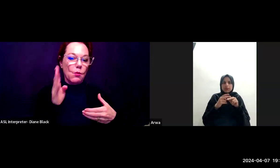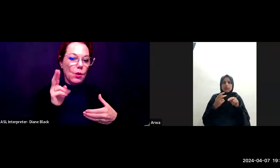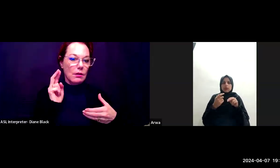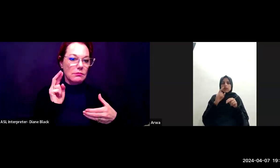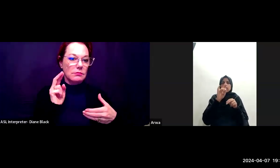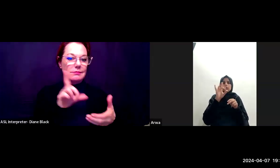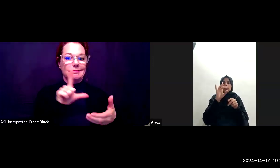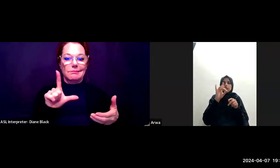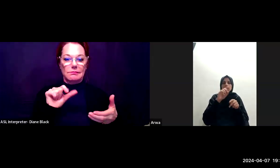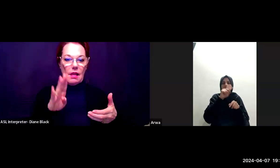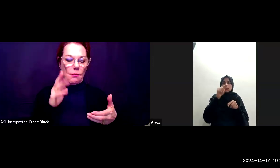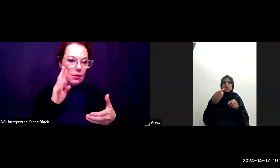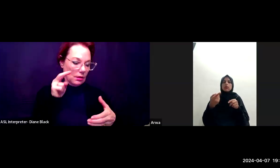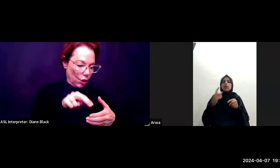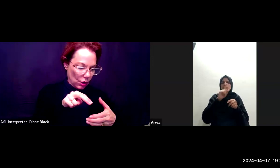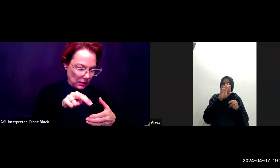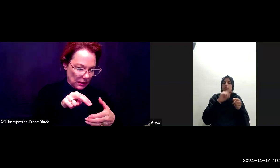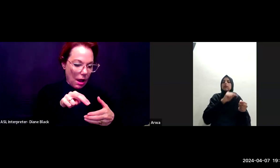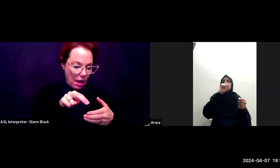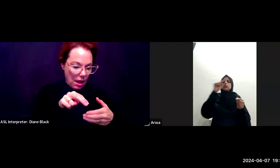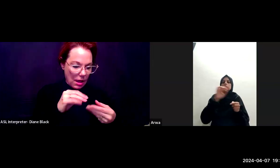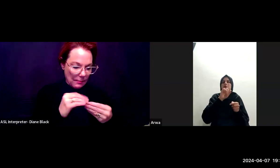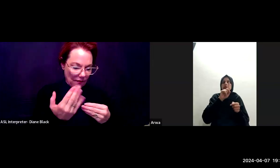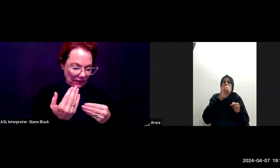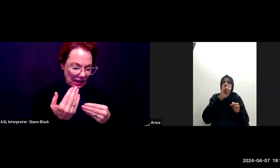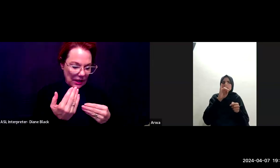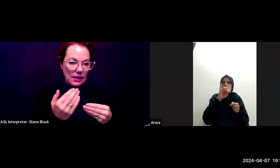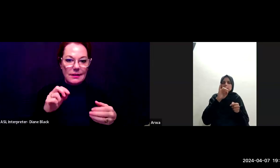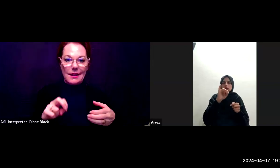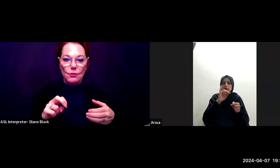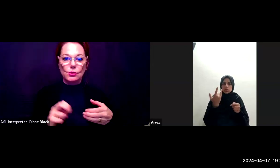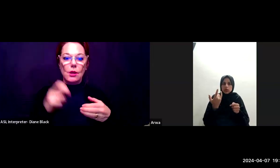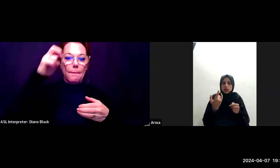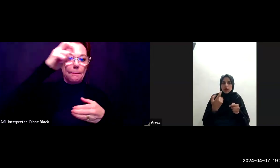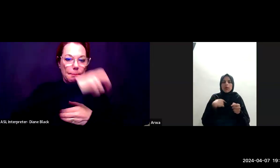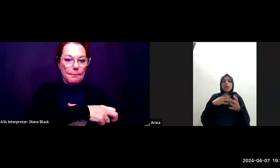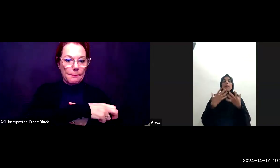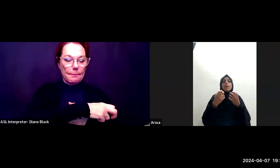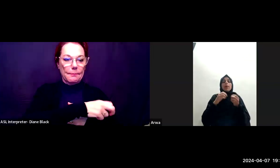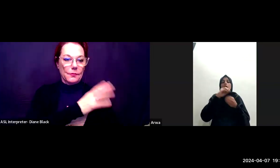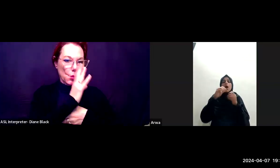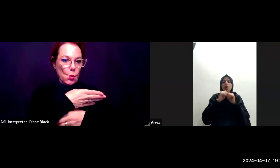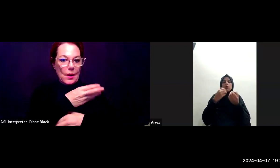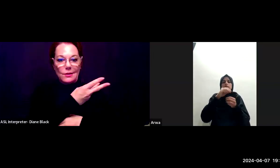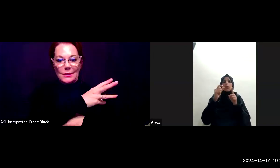they jump straight to the 16th. okay so they make a protein without that 14th compartment but still